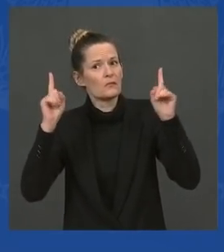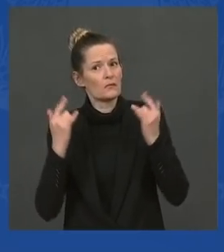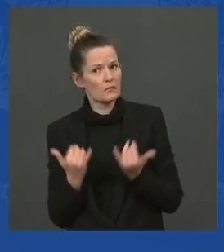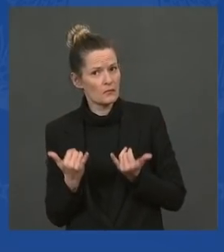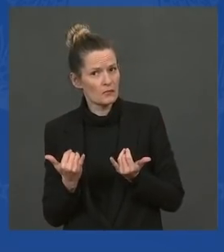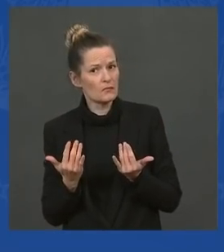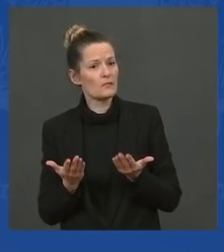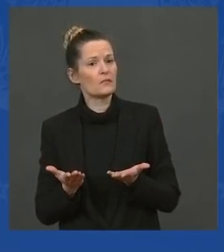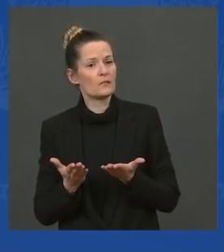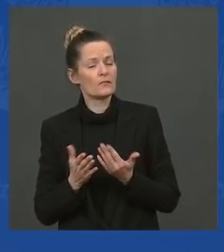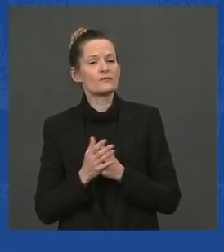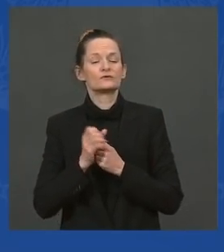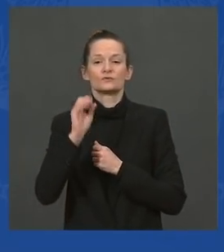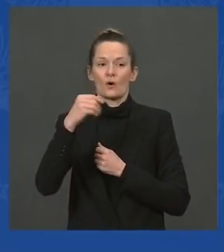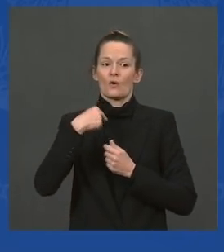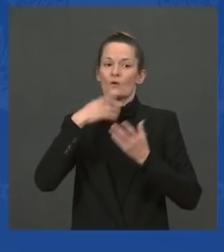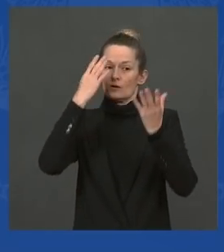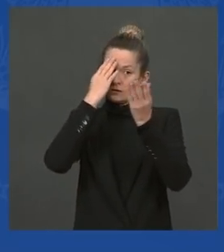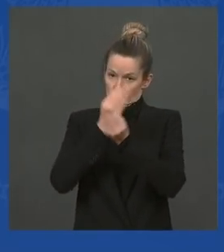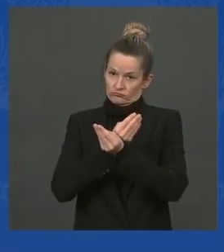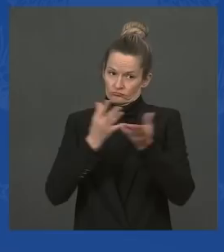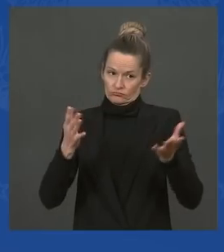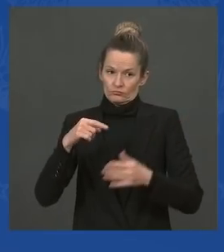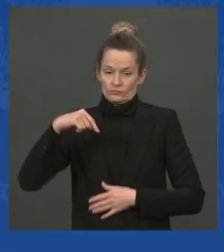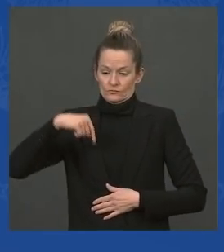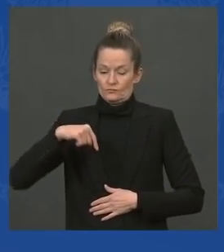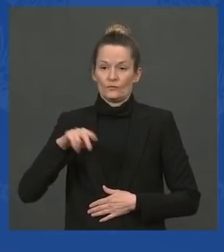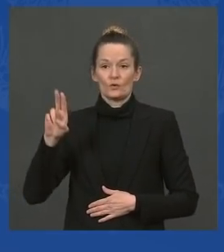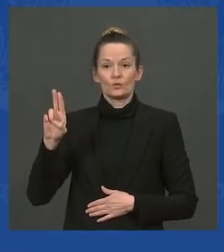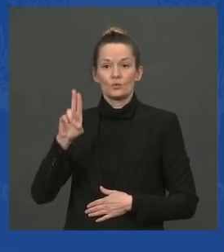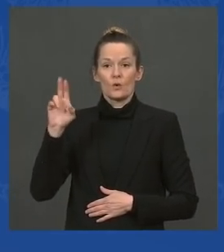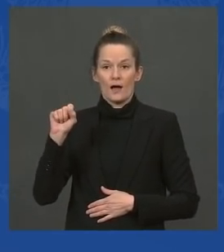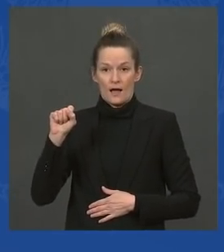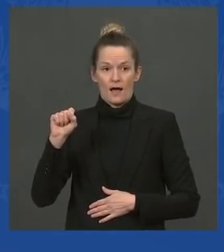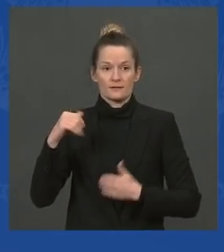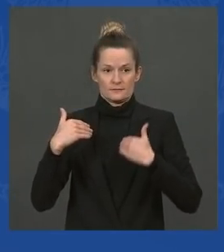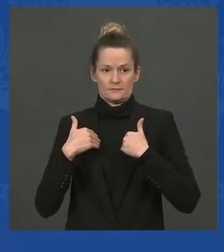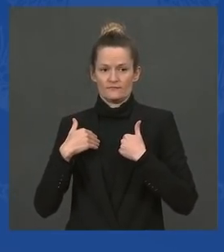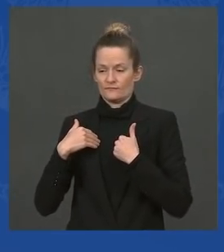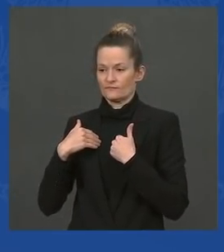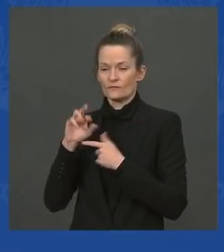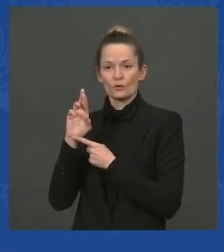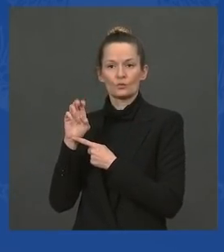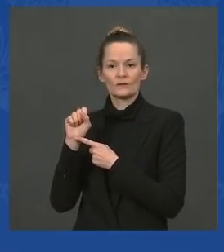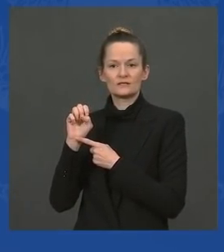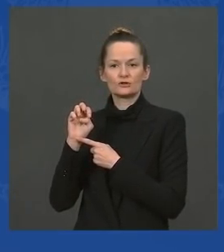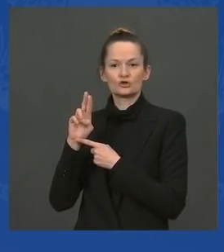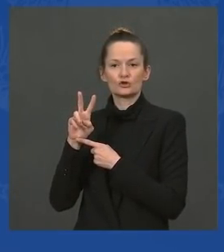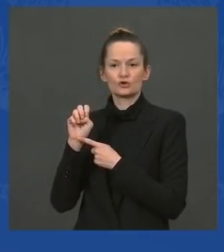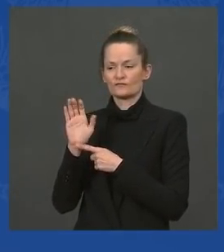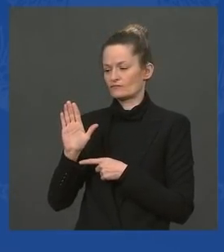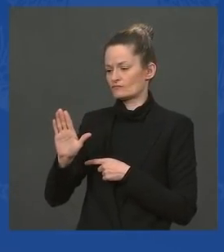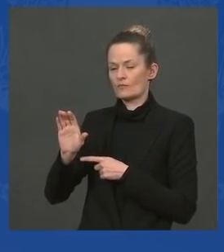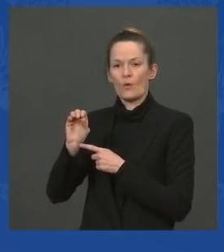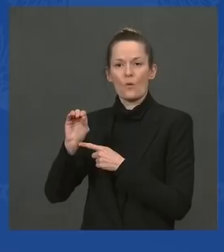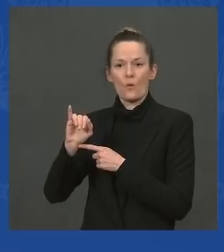we need as we recover from this pandemic. In addition, I brought together other nations to contribute to the solution.